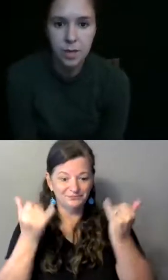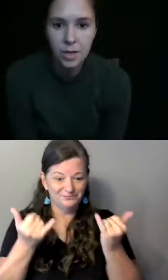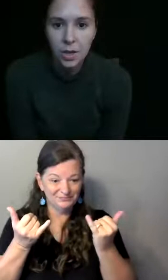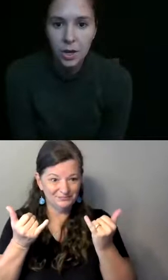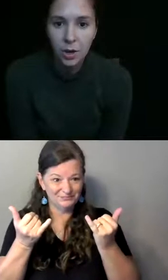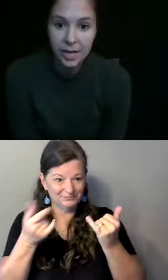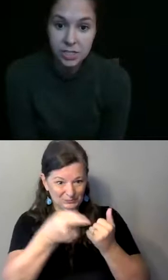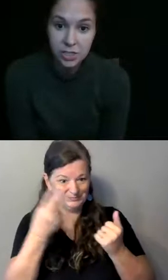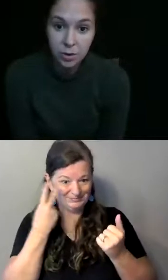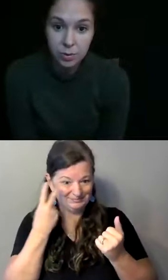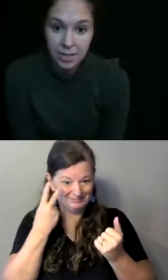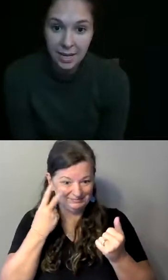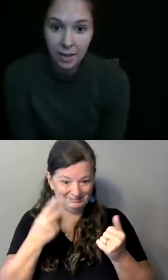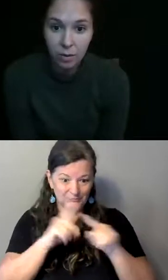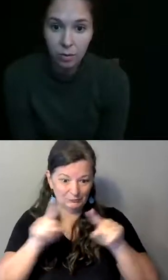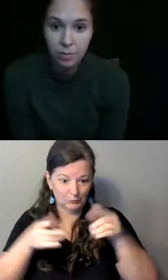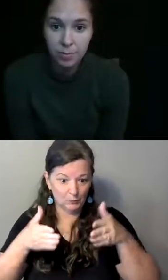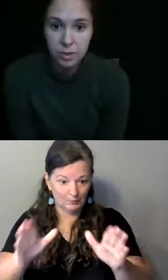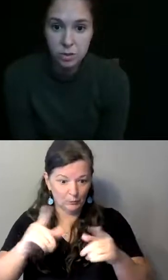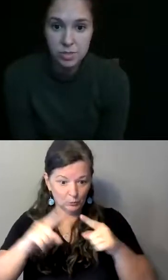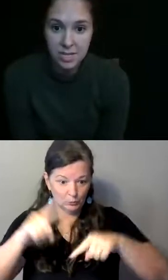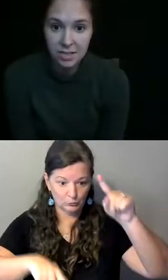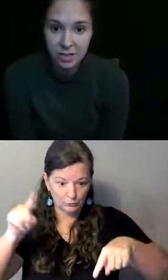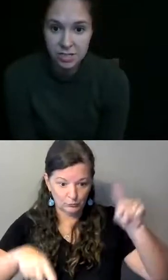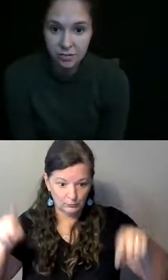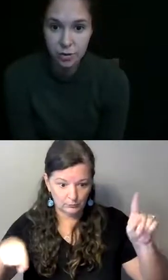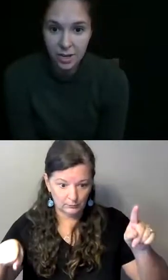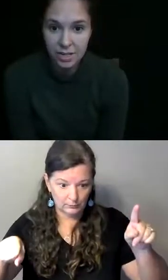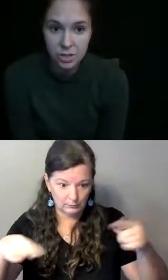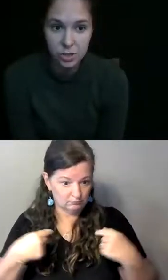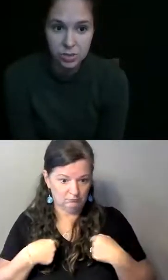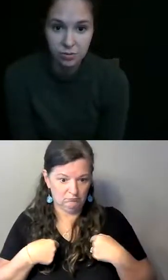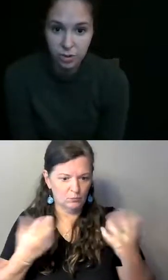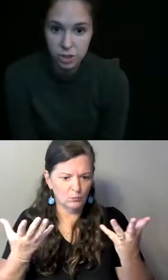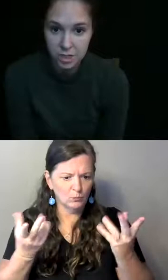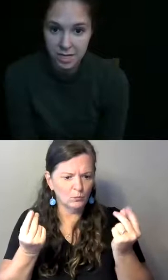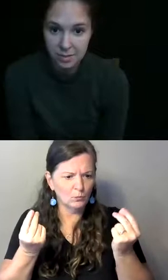Okay, so now you see that there are different ways to differentiate.